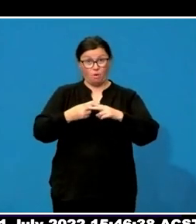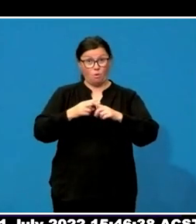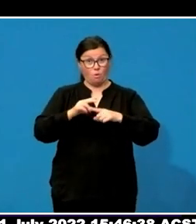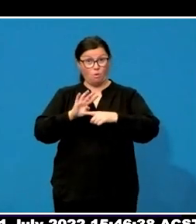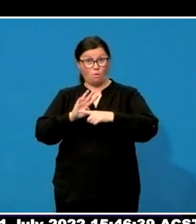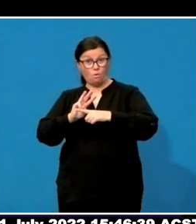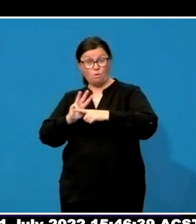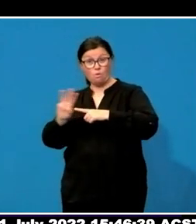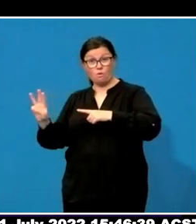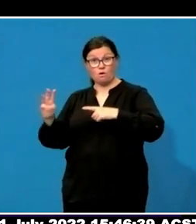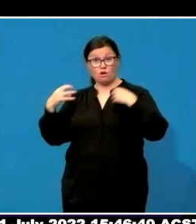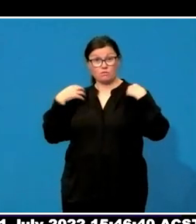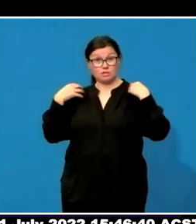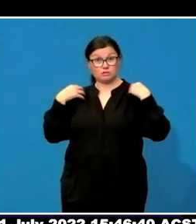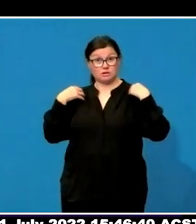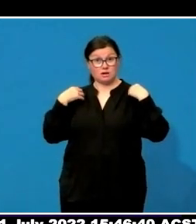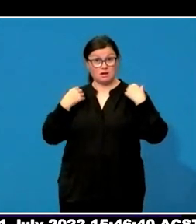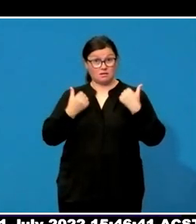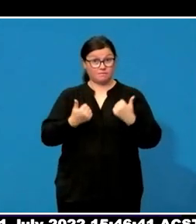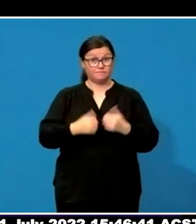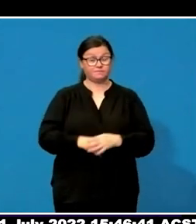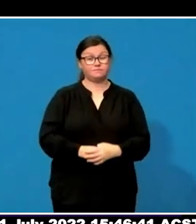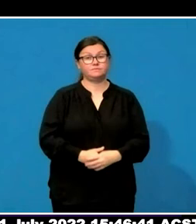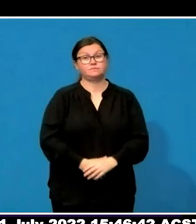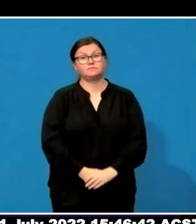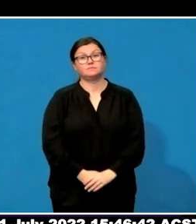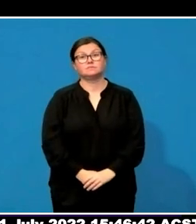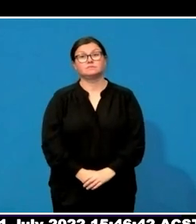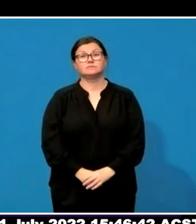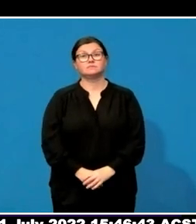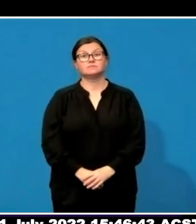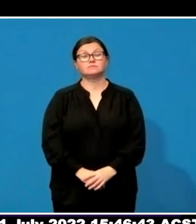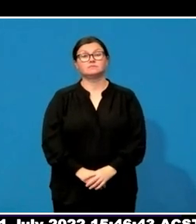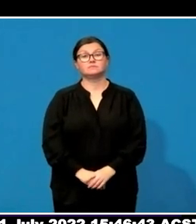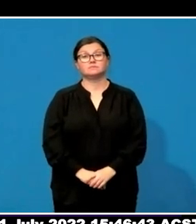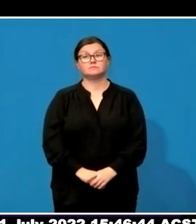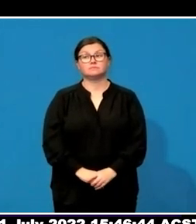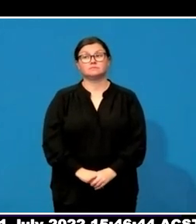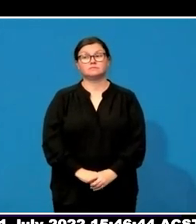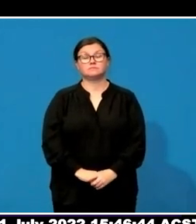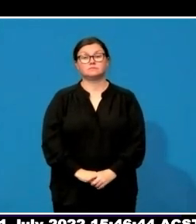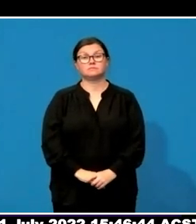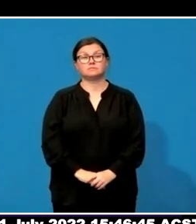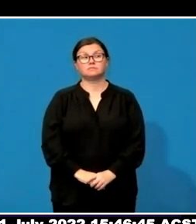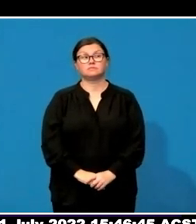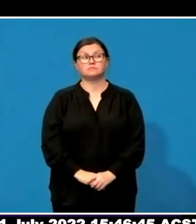encounter. JODY BARNEY: Yes. Certainly. I'm happy to do that.